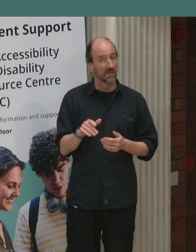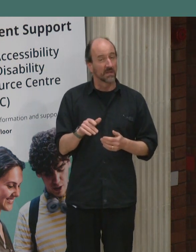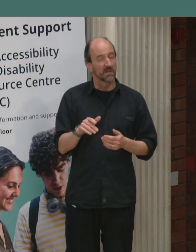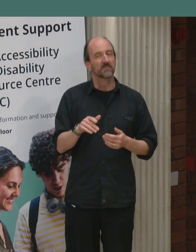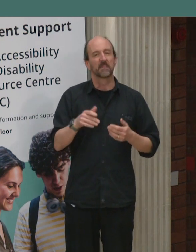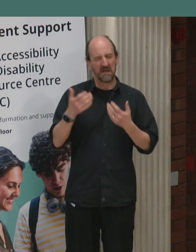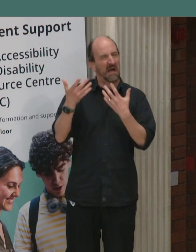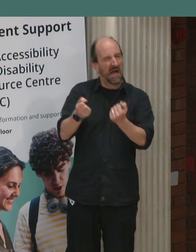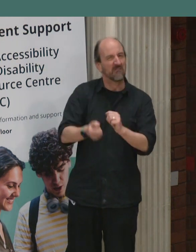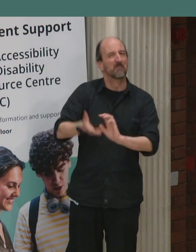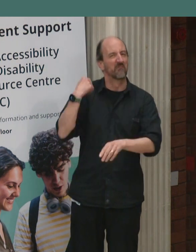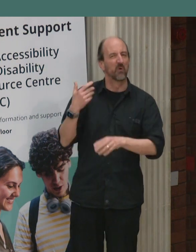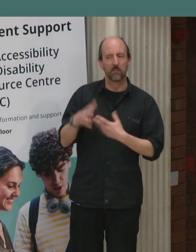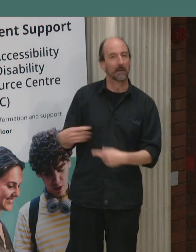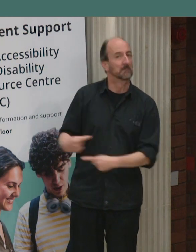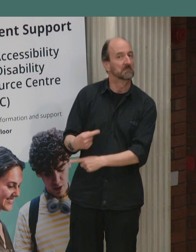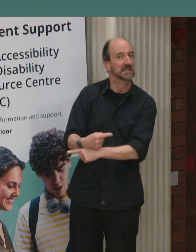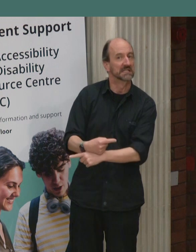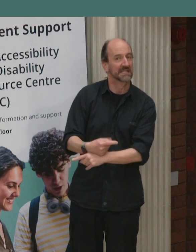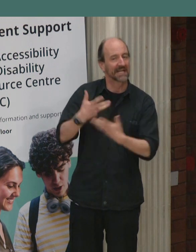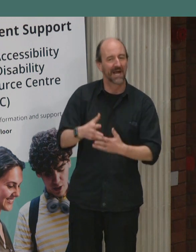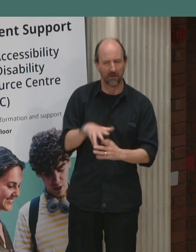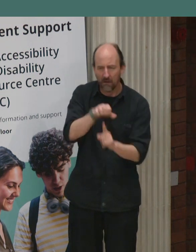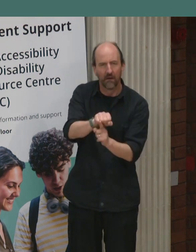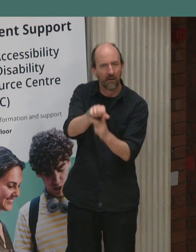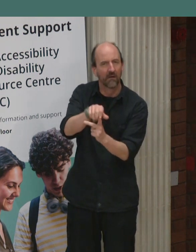already prevalent, or whether there's something changing in relation to the nature of the